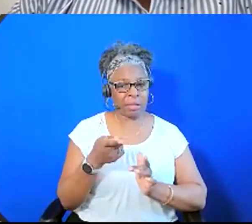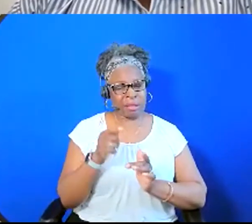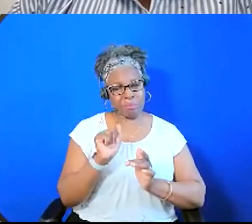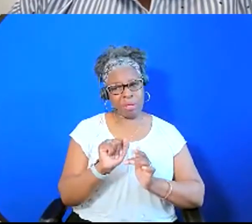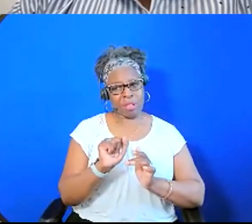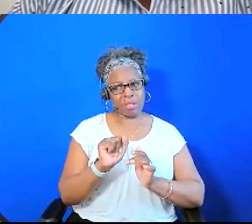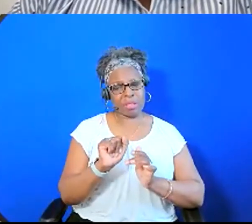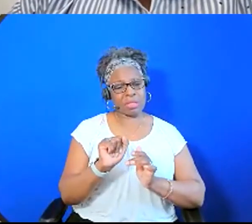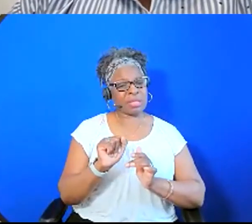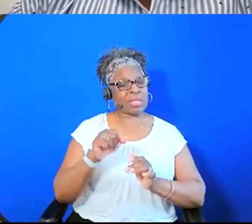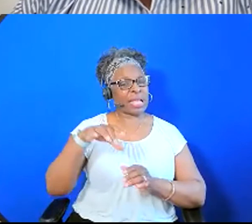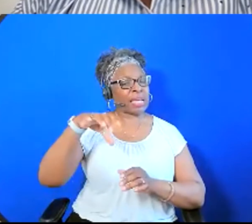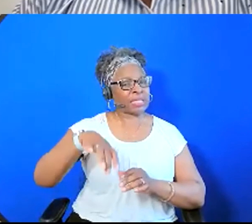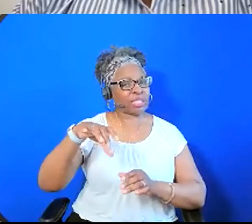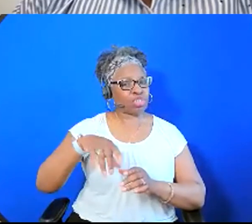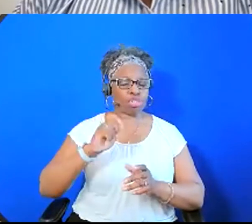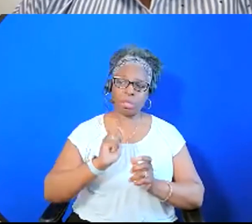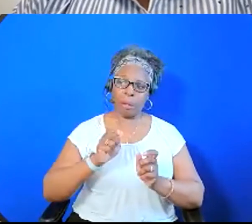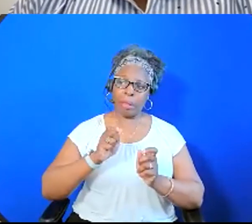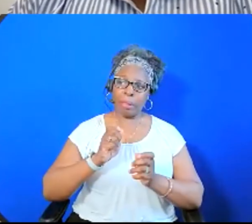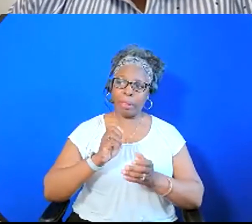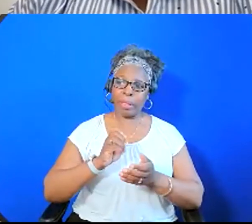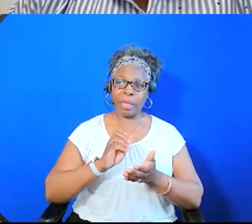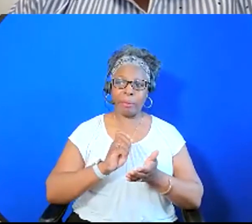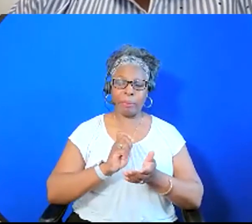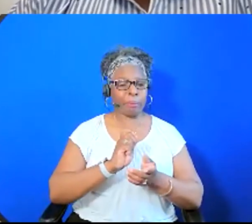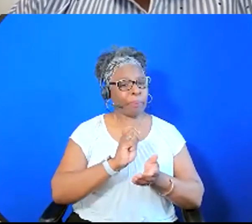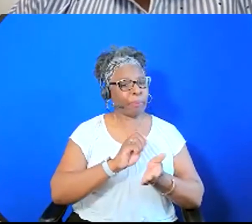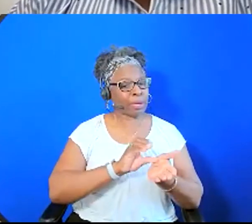who are the commissioners, because there might not be money attached to